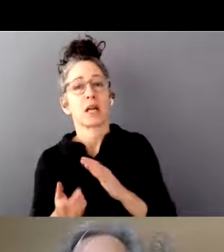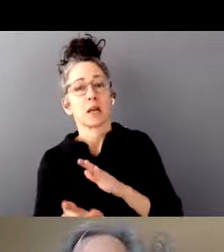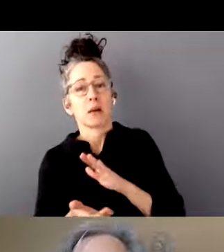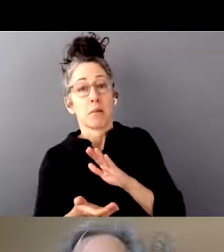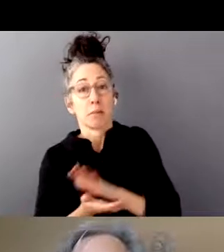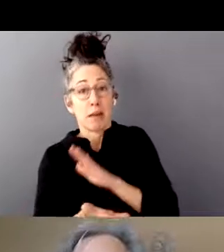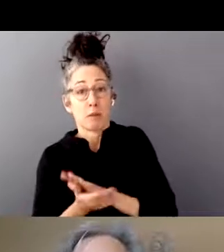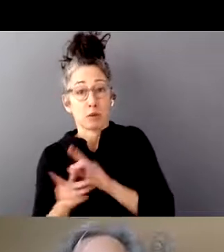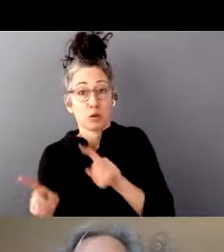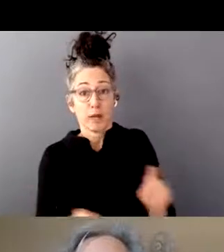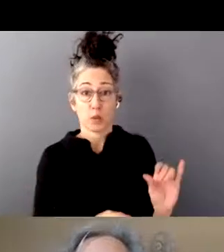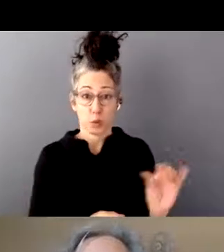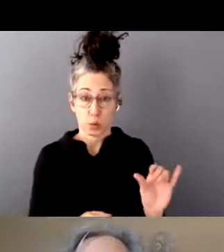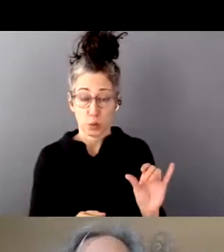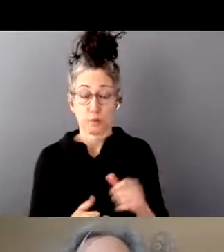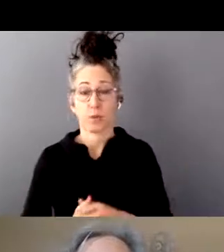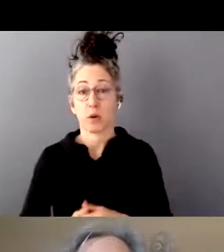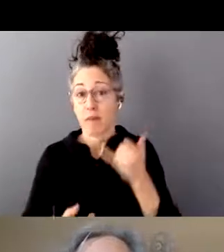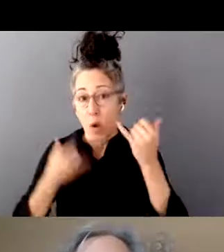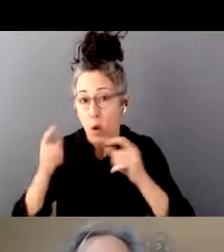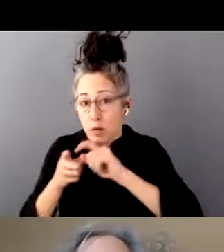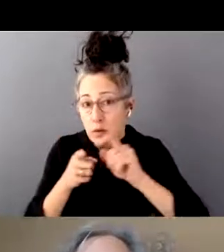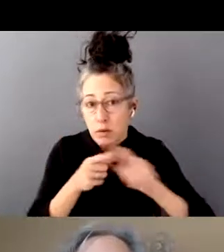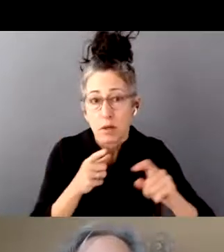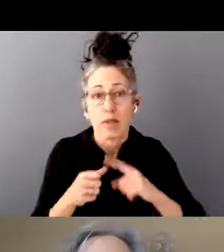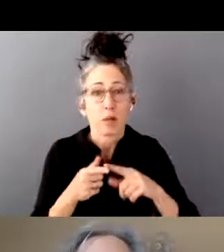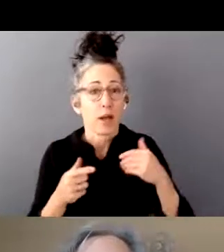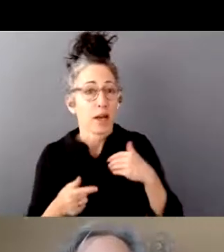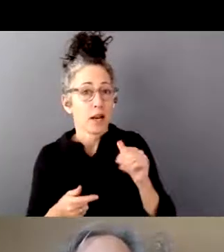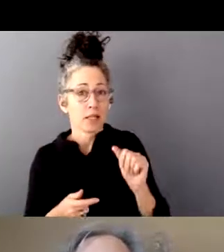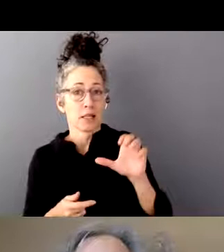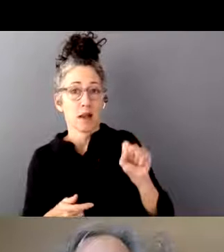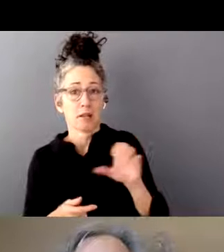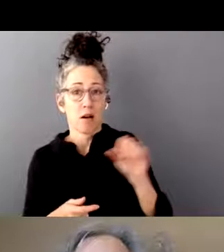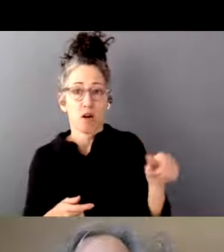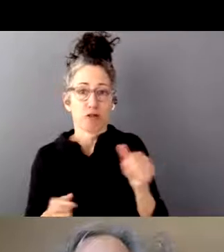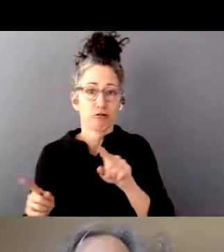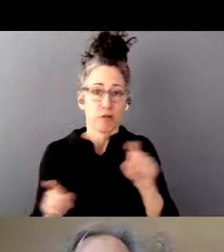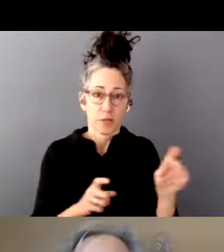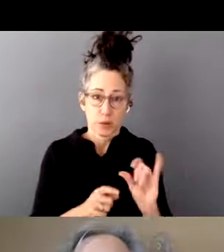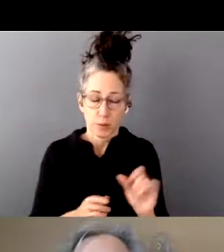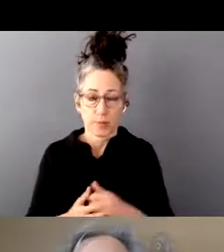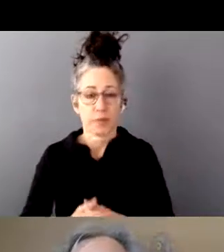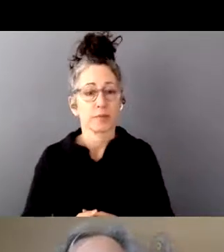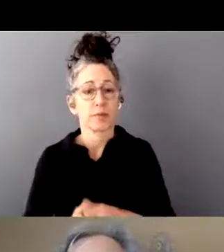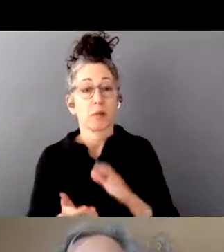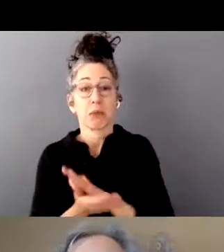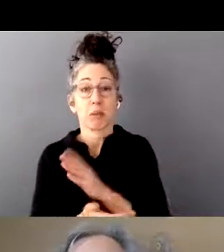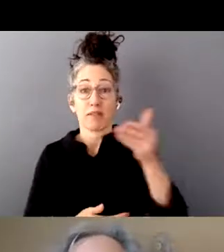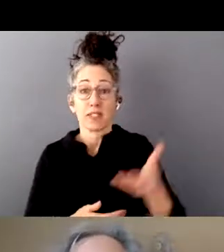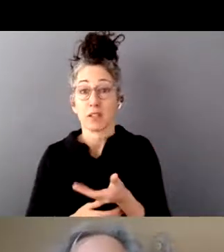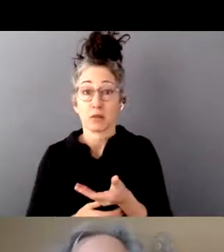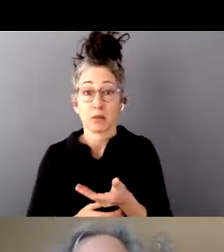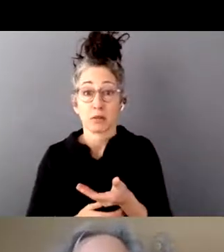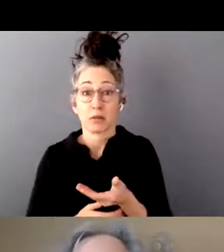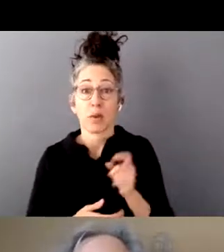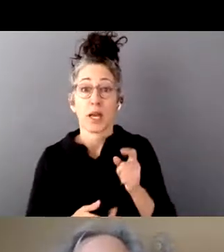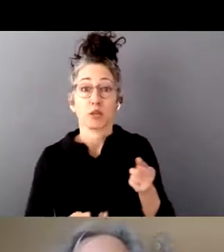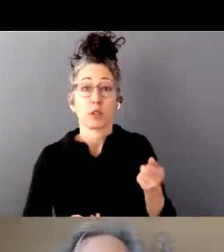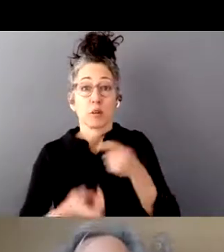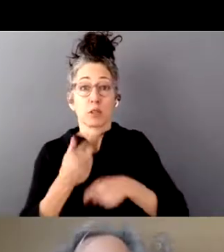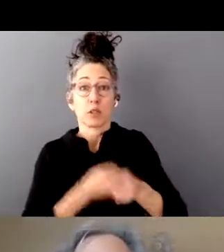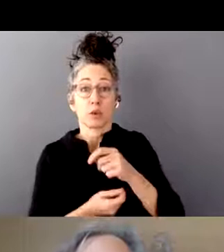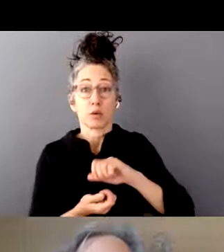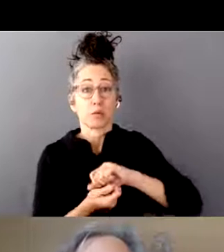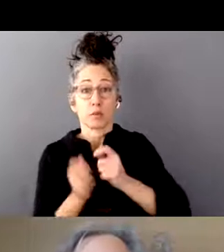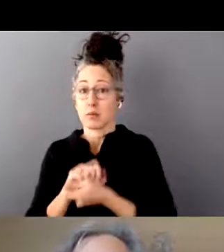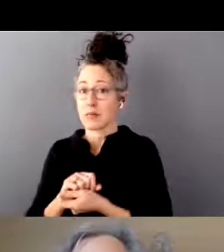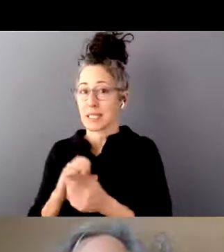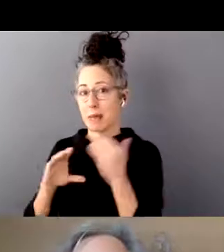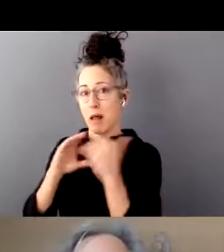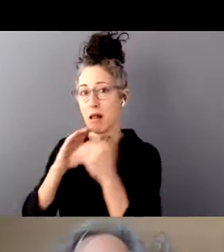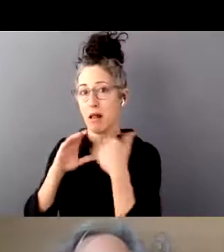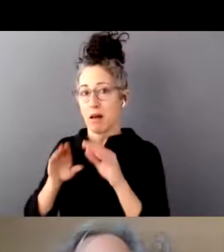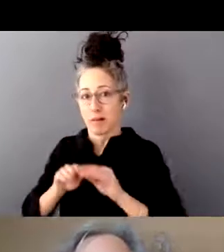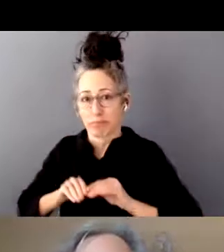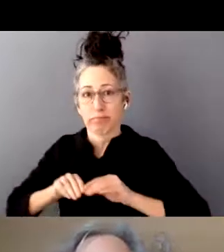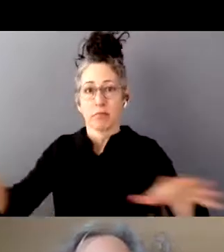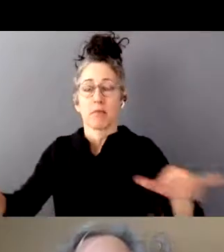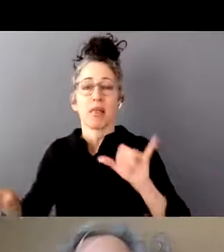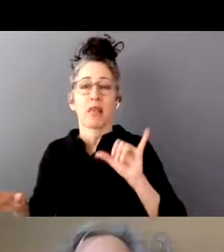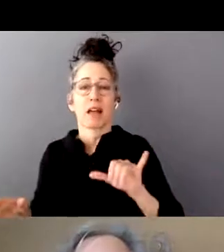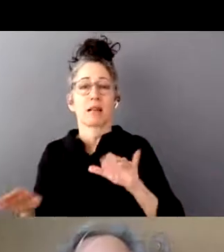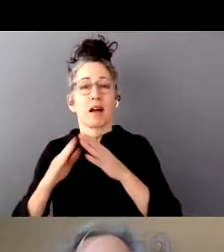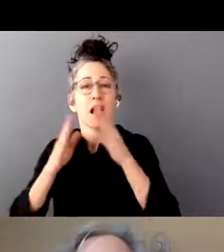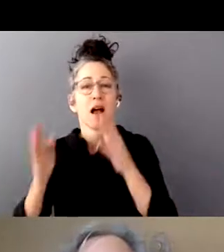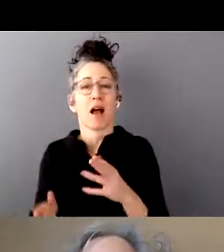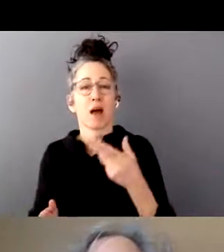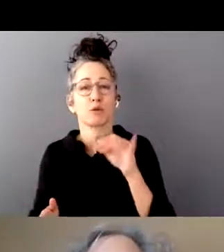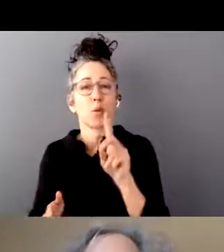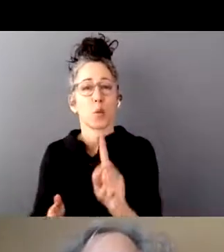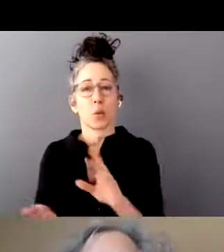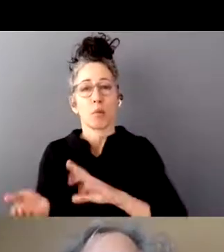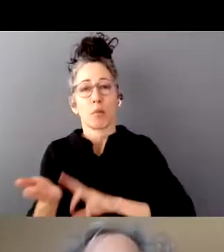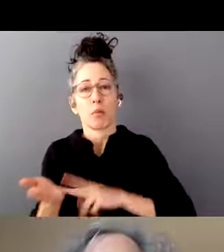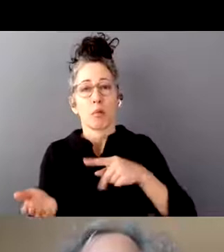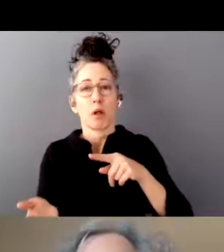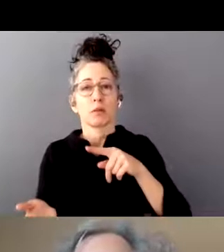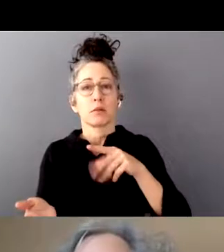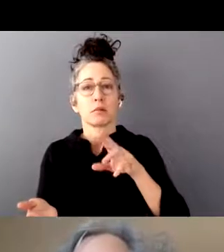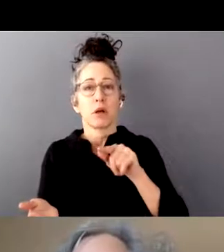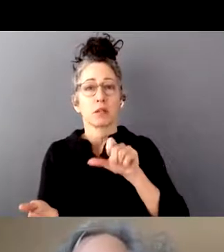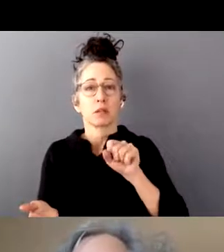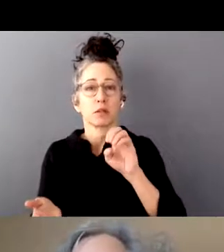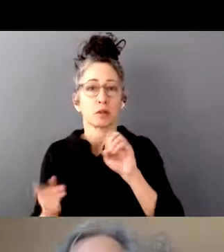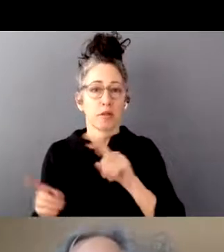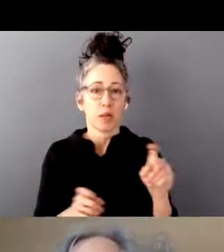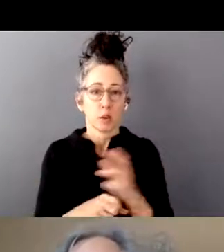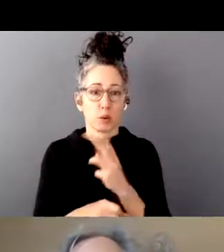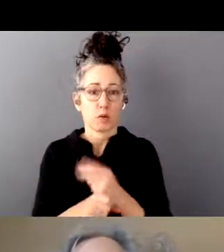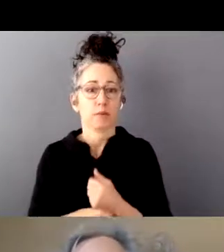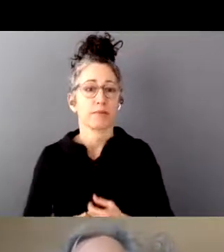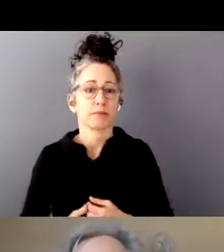surveys. Paper surveys largely relied on line collection tools. And paper invitations we had to substitute for e-mail invitations. And that's a strategy that the household pulse survey and the business pulse survey have used. Sampling strategies were adjusted